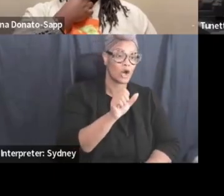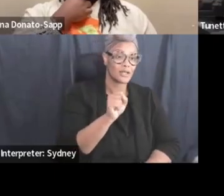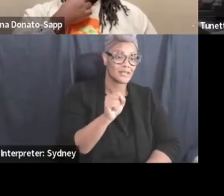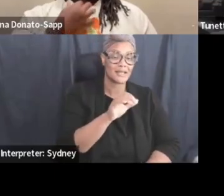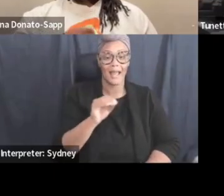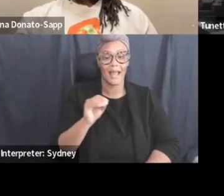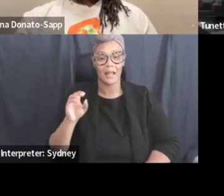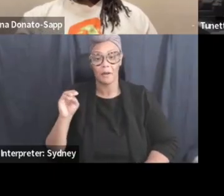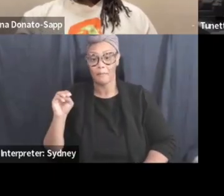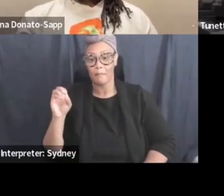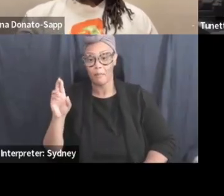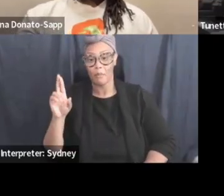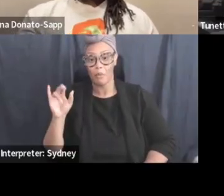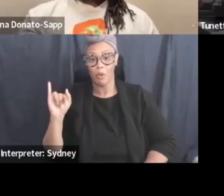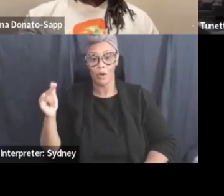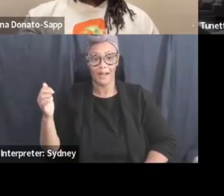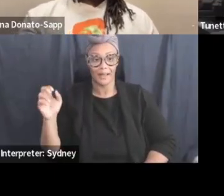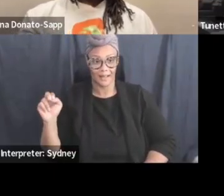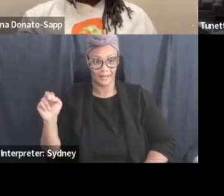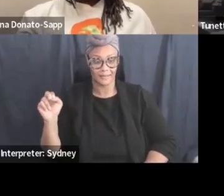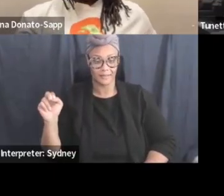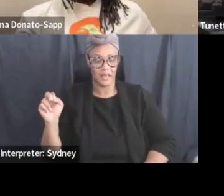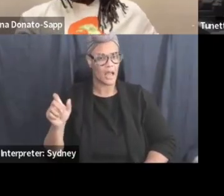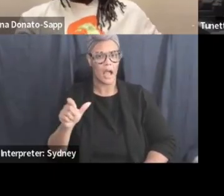I'm saying but they do elevate something that is interesting which is